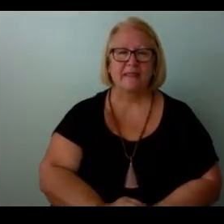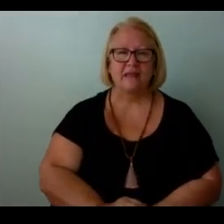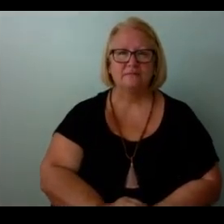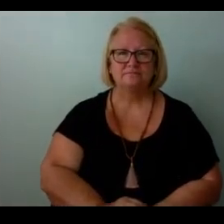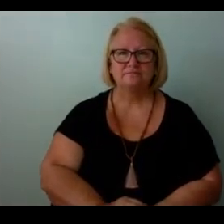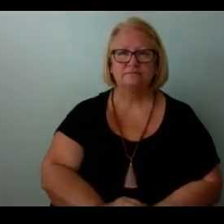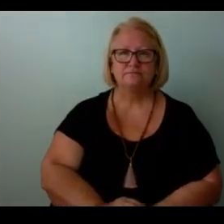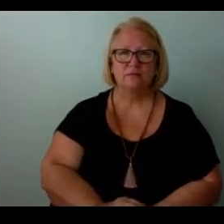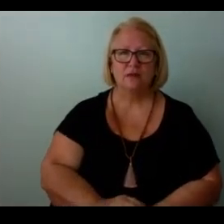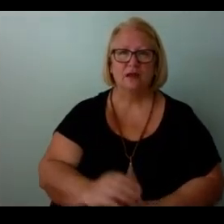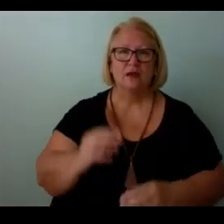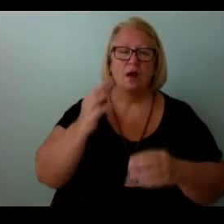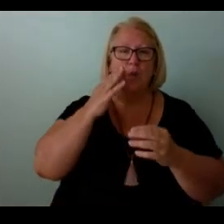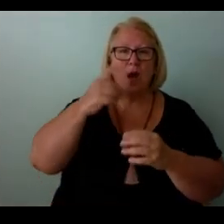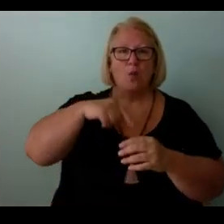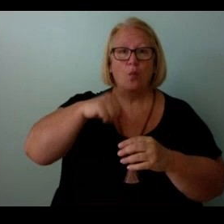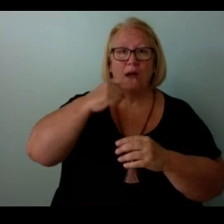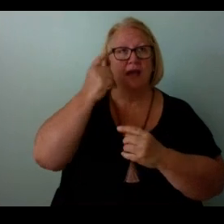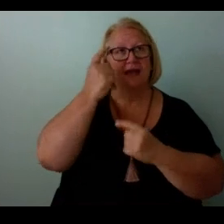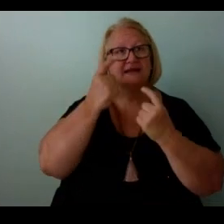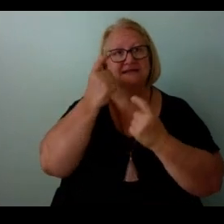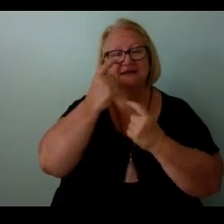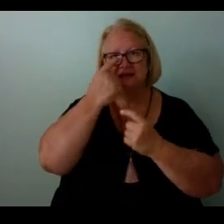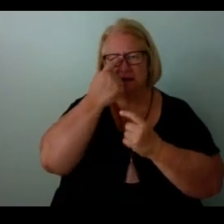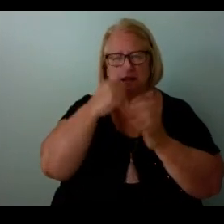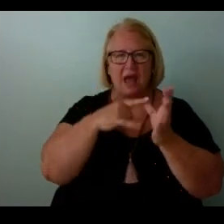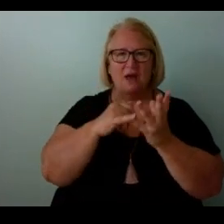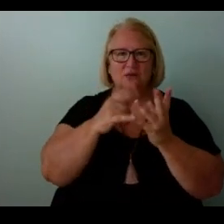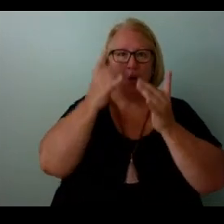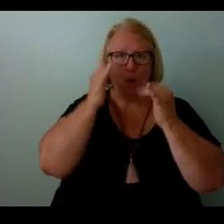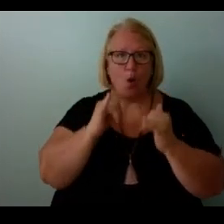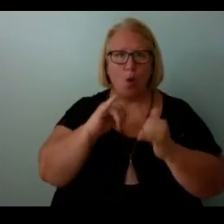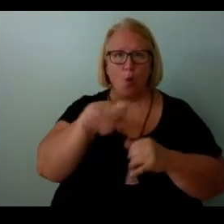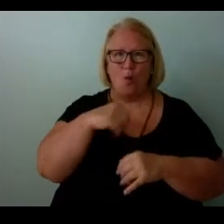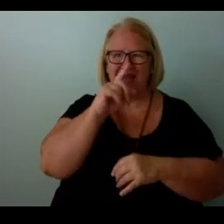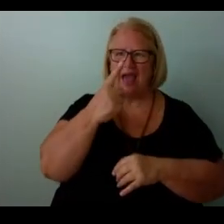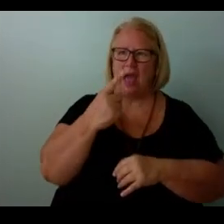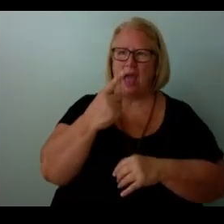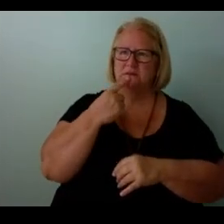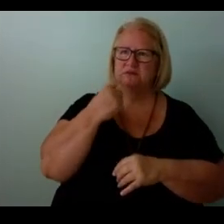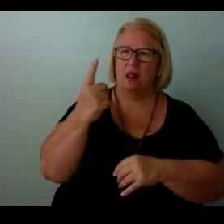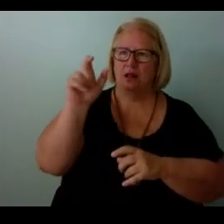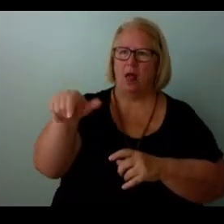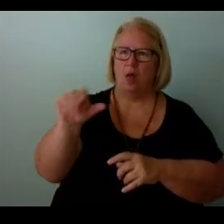When we're considering this, as lawyers we can't tell clients not to pay debt but obviously